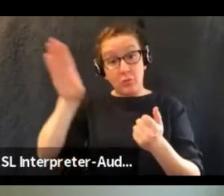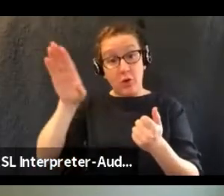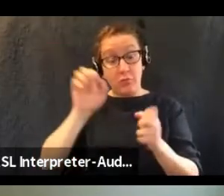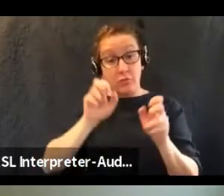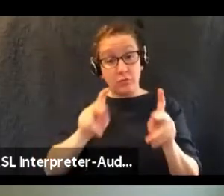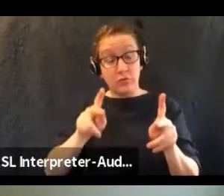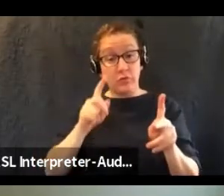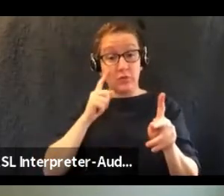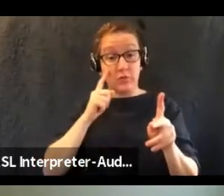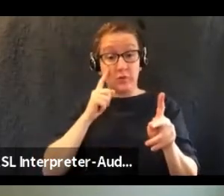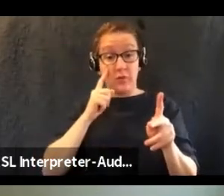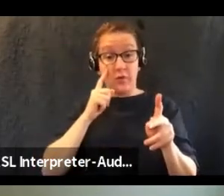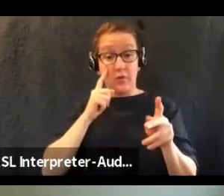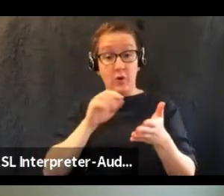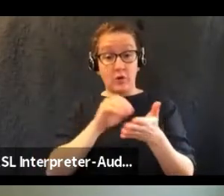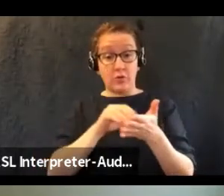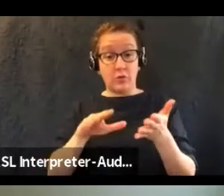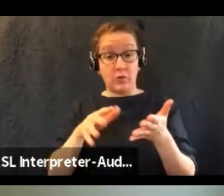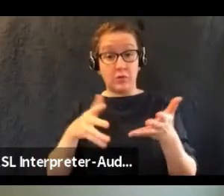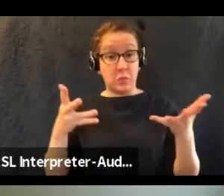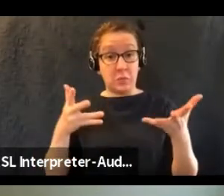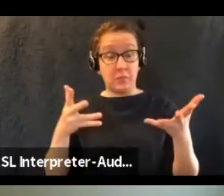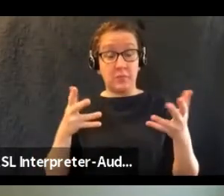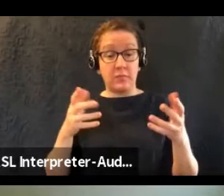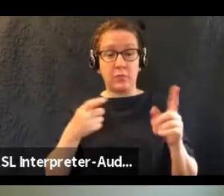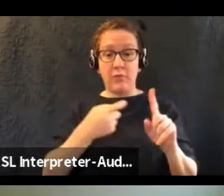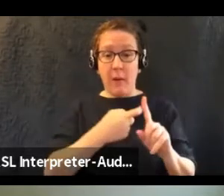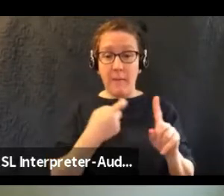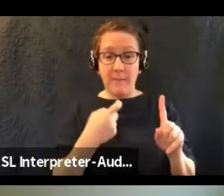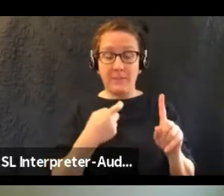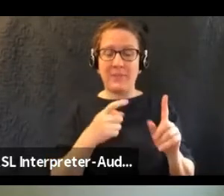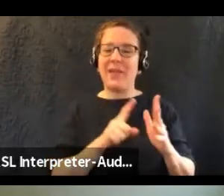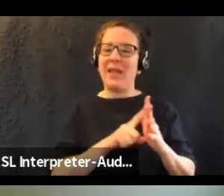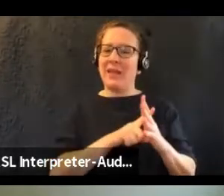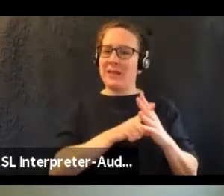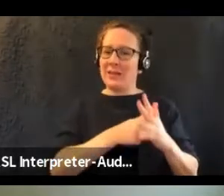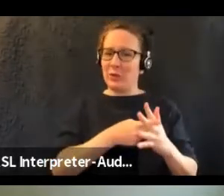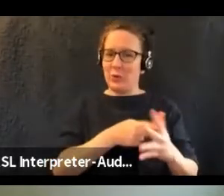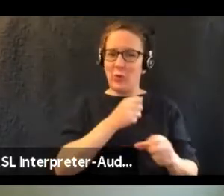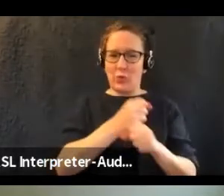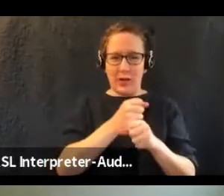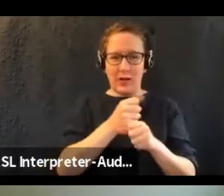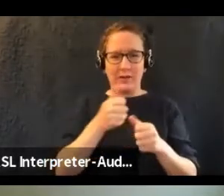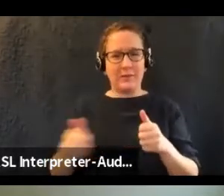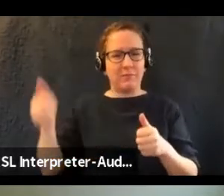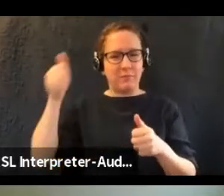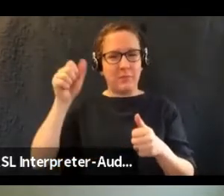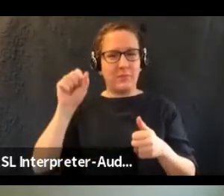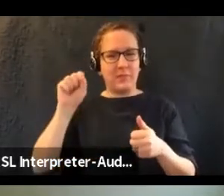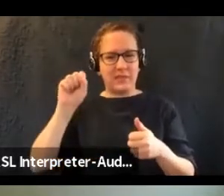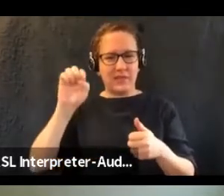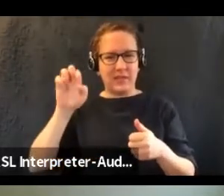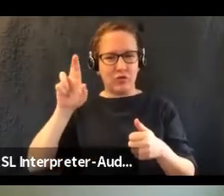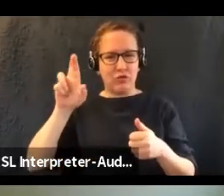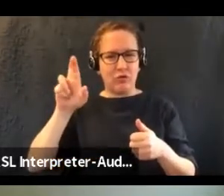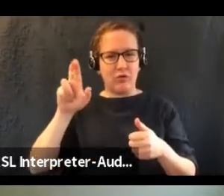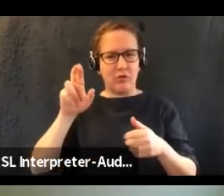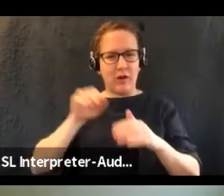of initially working as a Senior Access Consultant at the University of Minnesota, and being